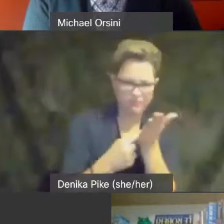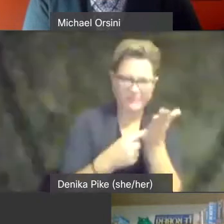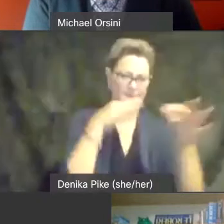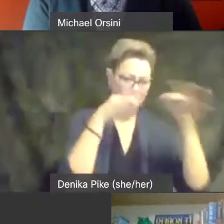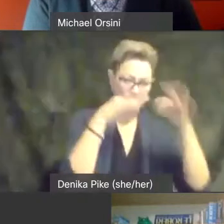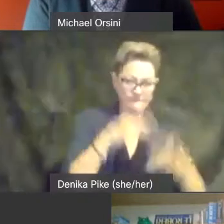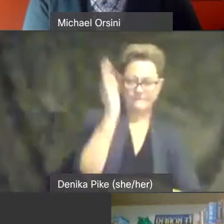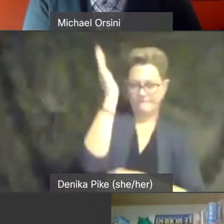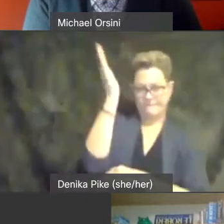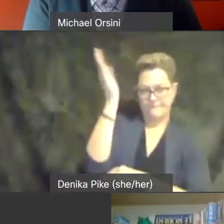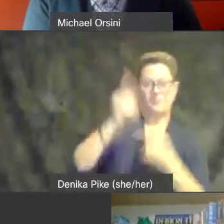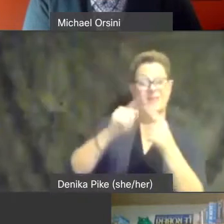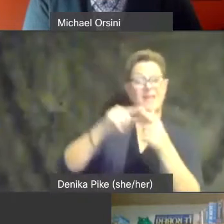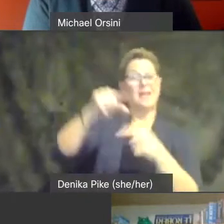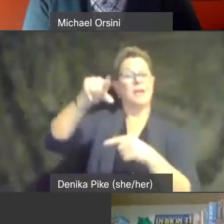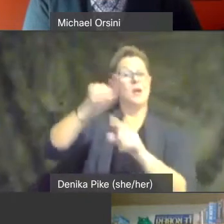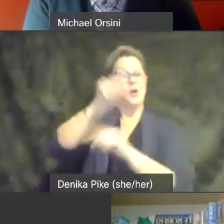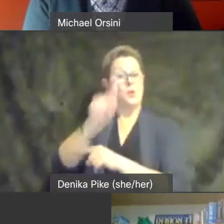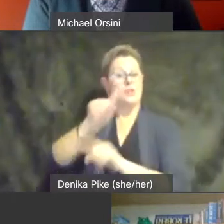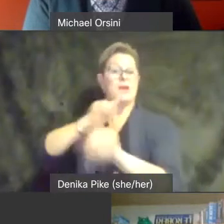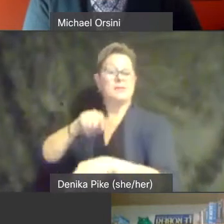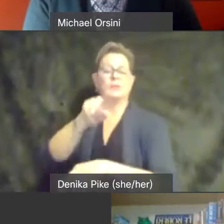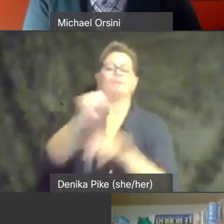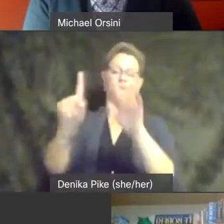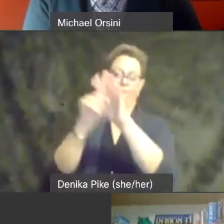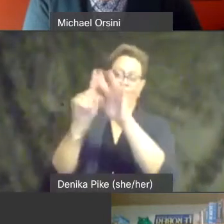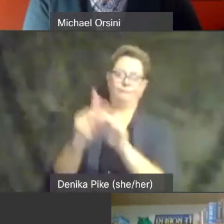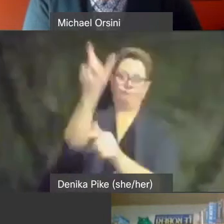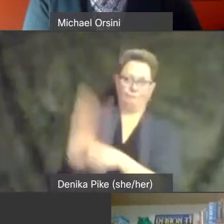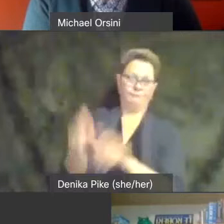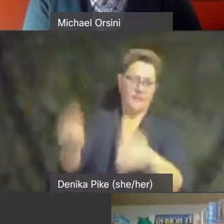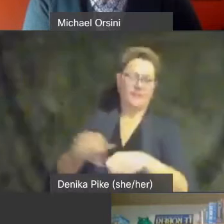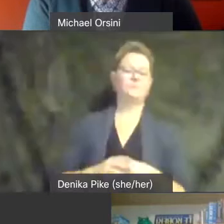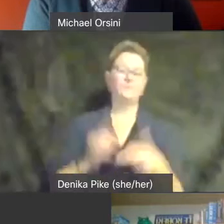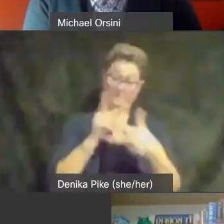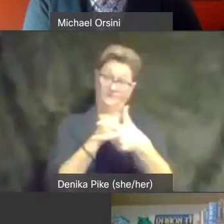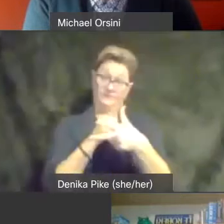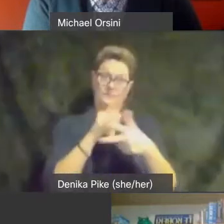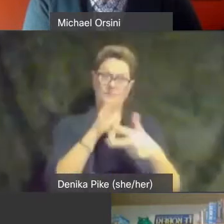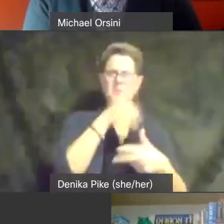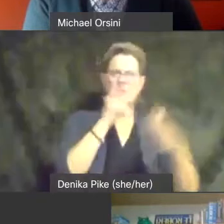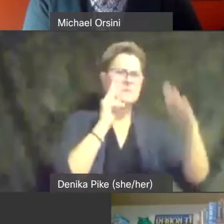So, to start, then, why didn't we see this coming? Well, the short answer is we did.